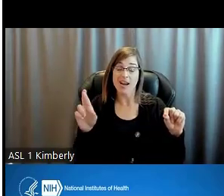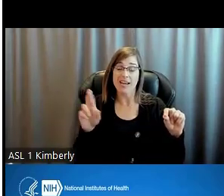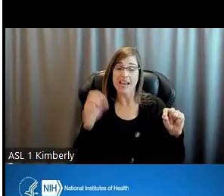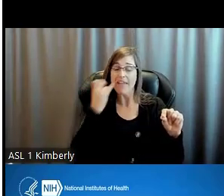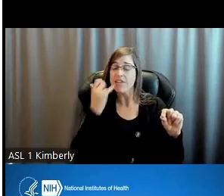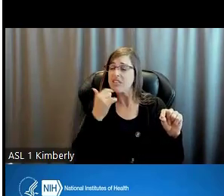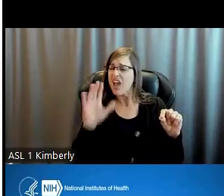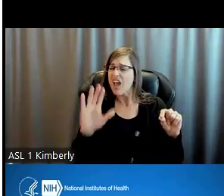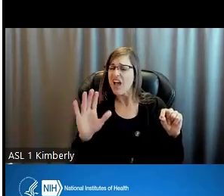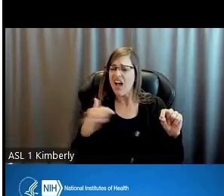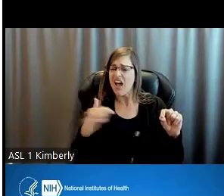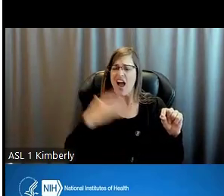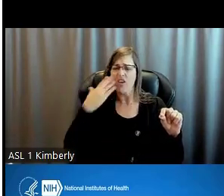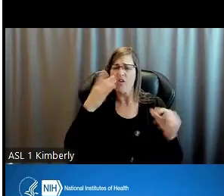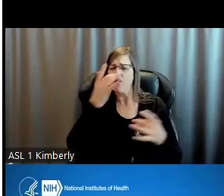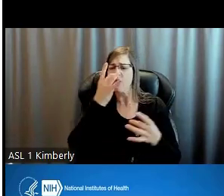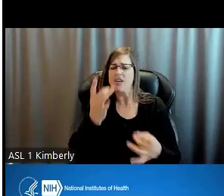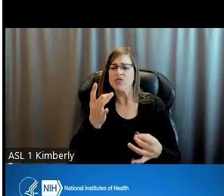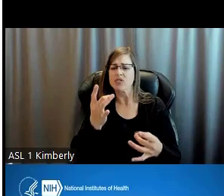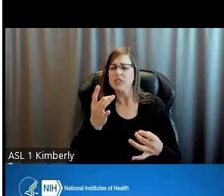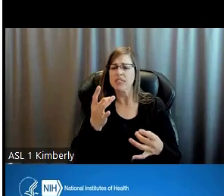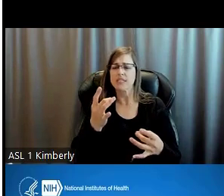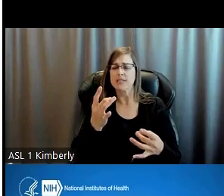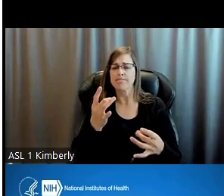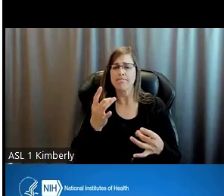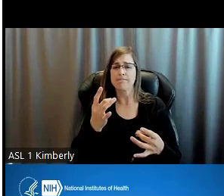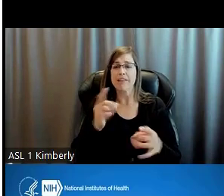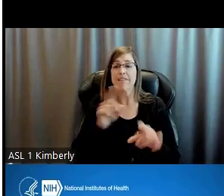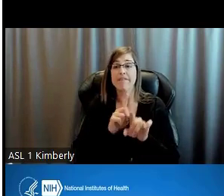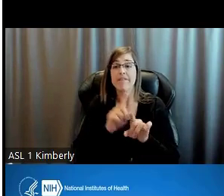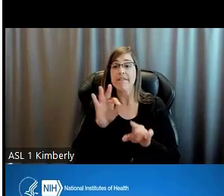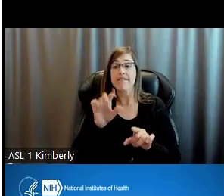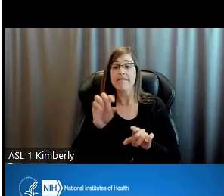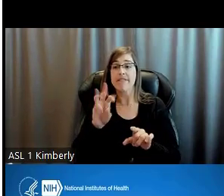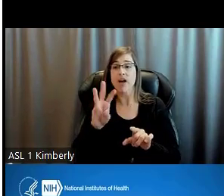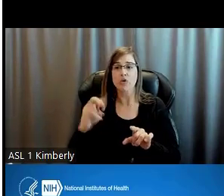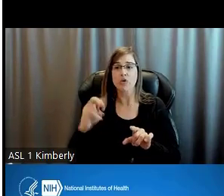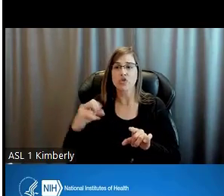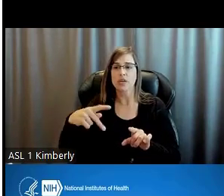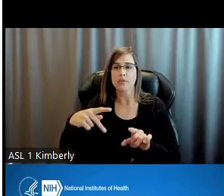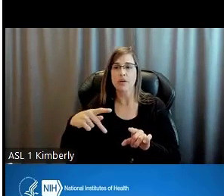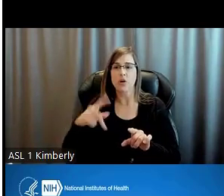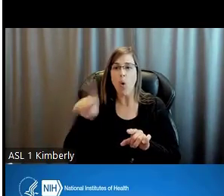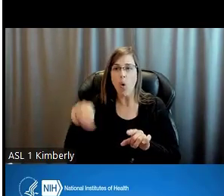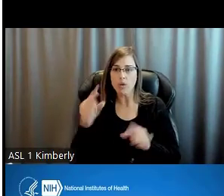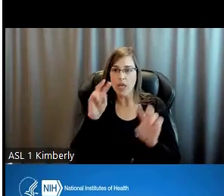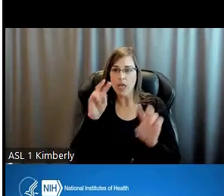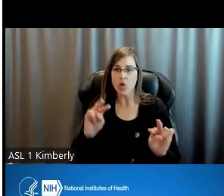I know that I'm interested in fellowships," you can look only at fellowships and sort that way instead.